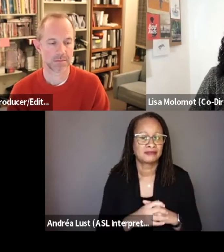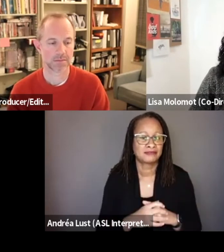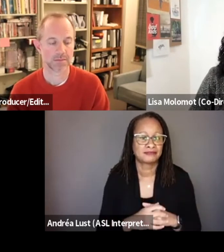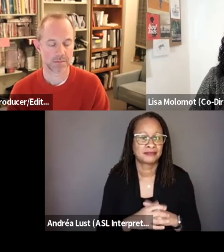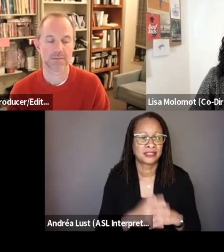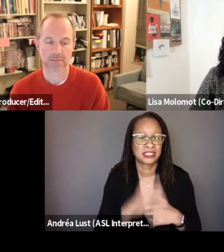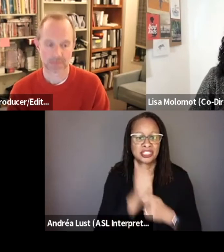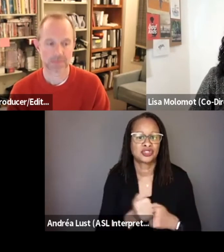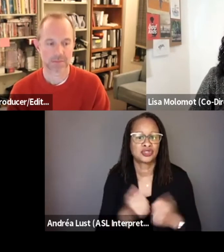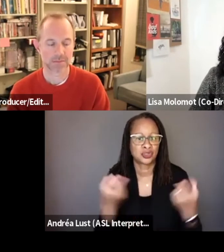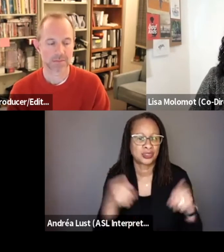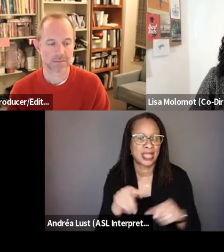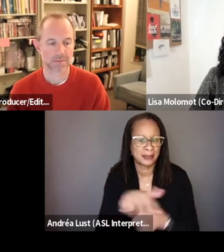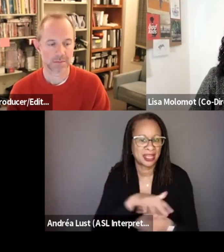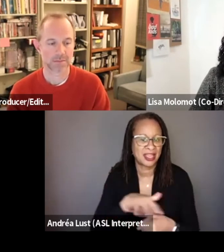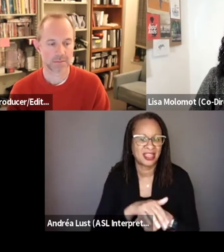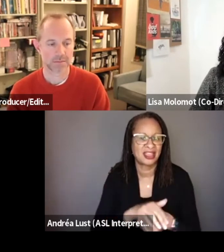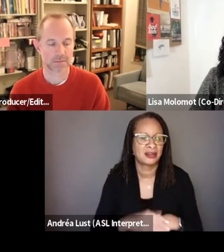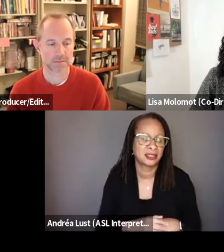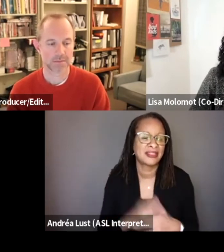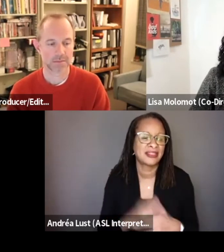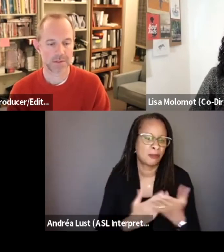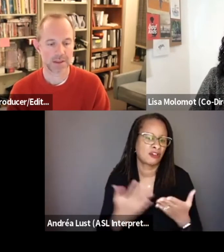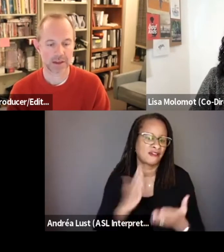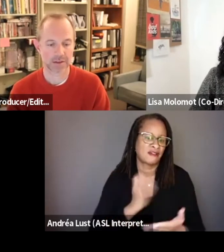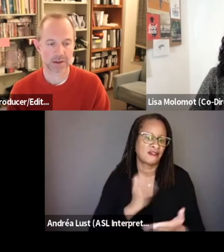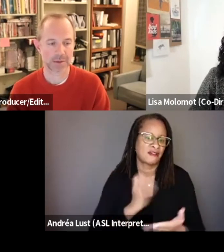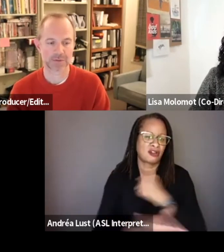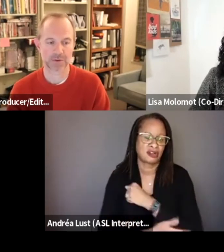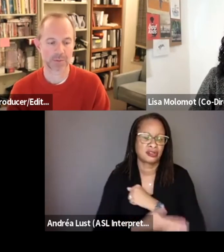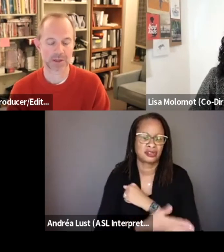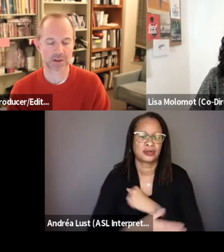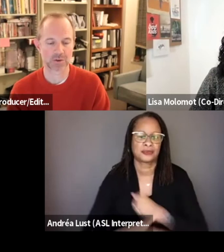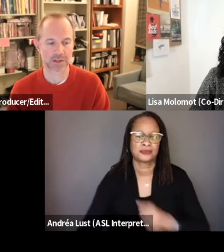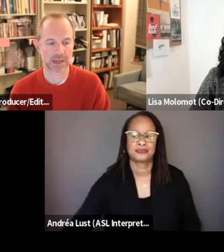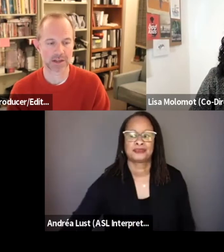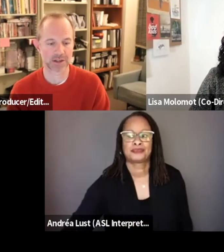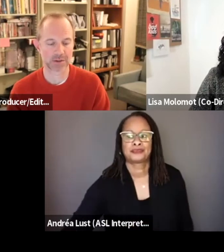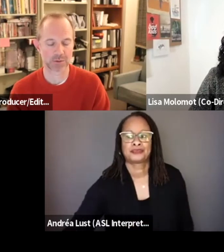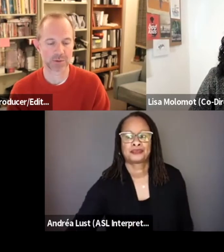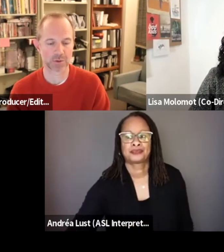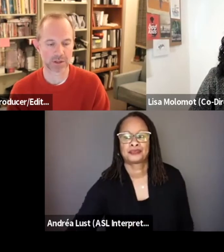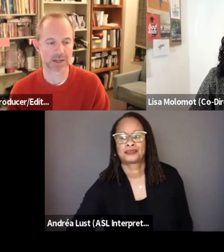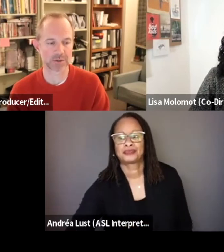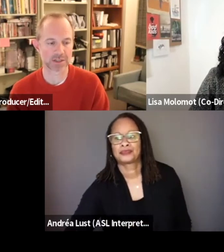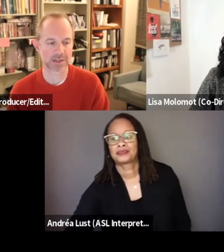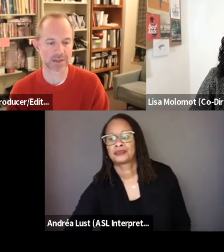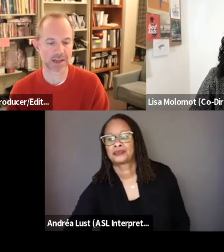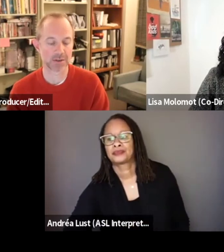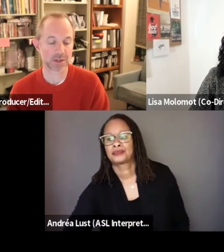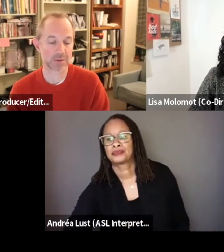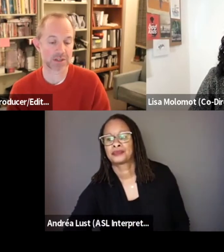in what's happening in that part of our country. Yeah, I mean, a film about the golden cage, I think, would be really interesting. And there's other stuff